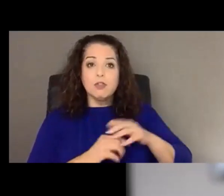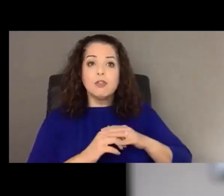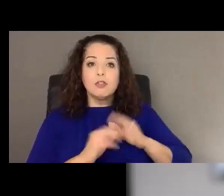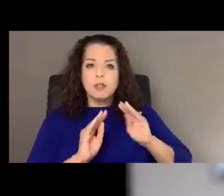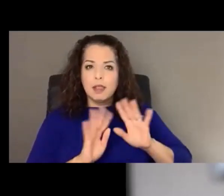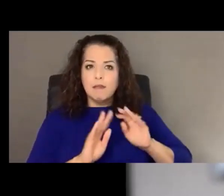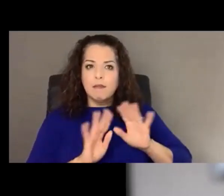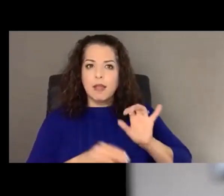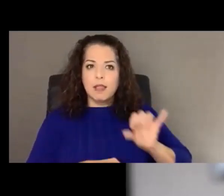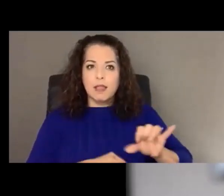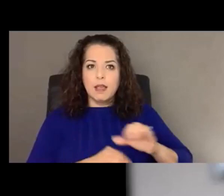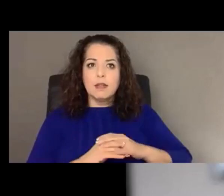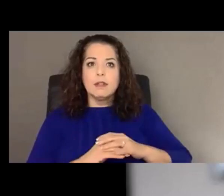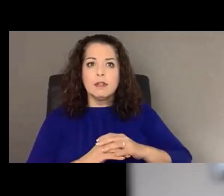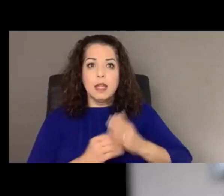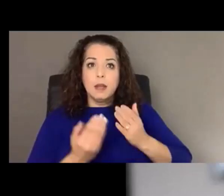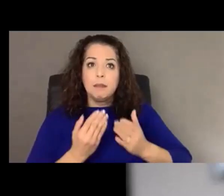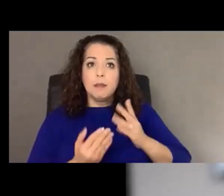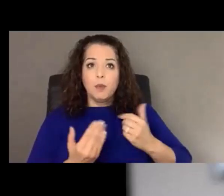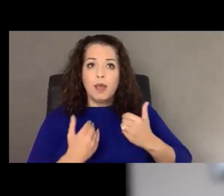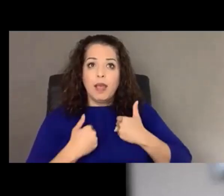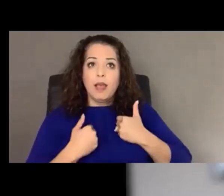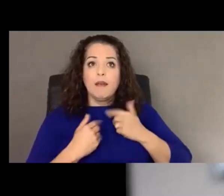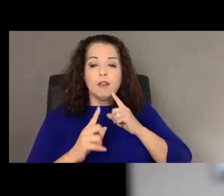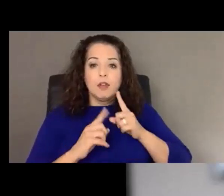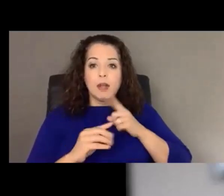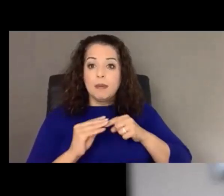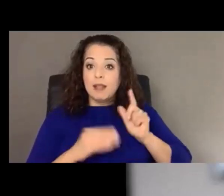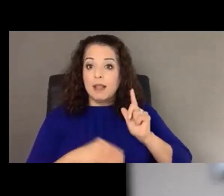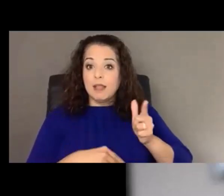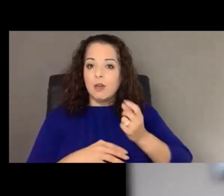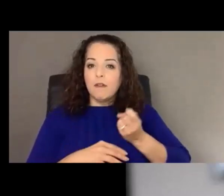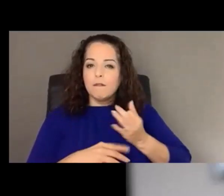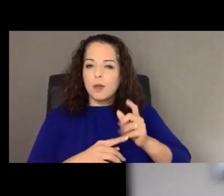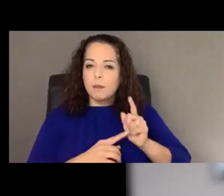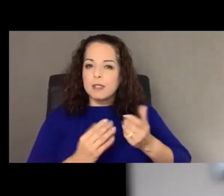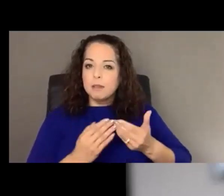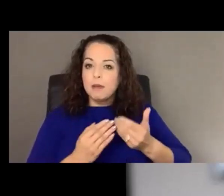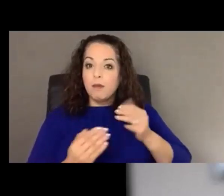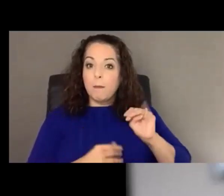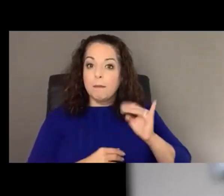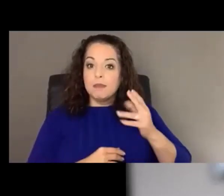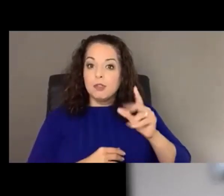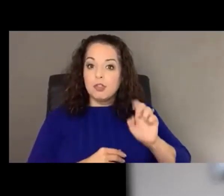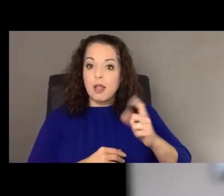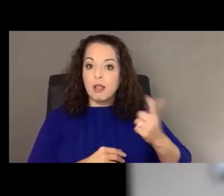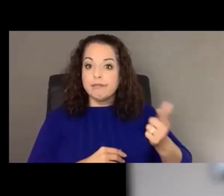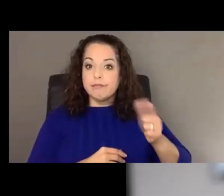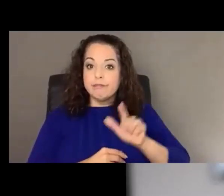And we may end up talking about that later. We have a couple of minutes before Michelle is scheduled to go on.